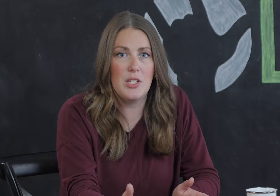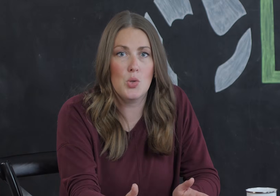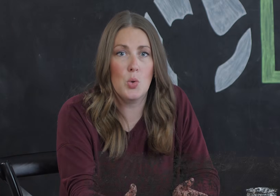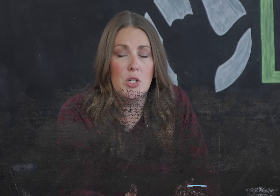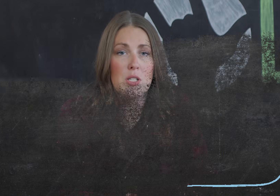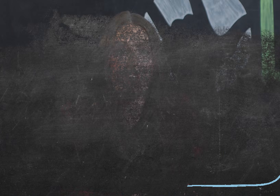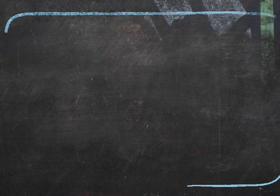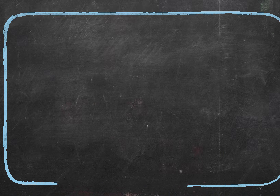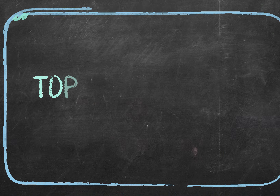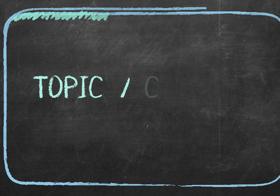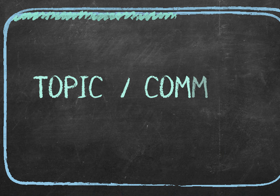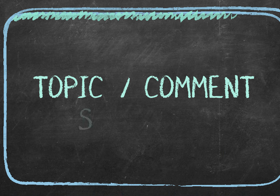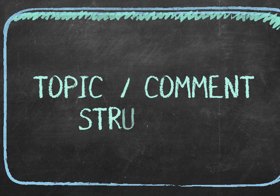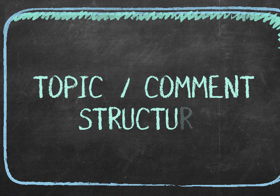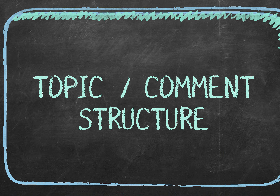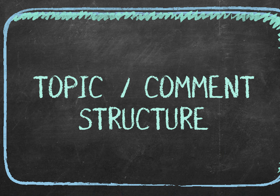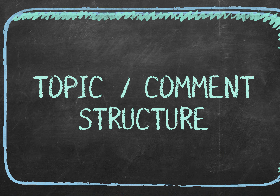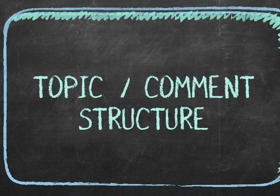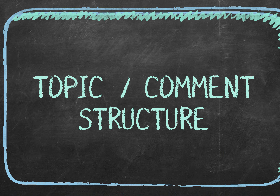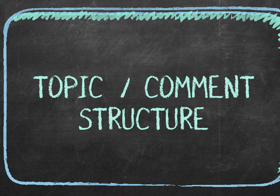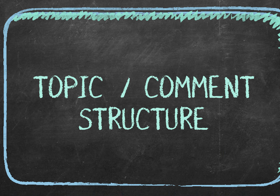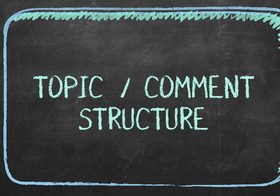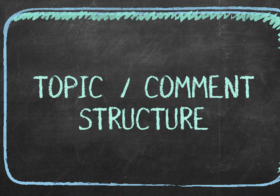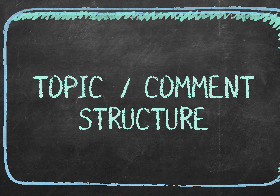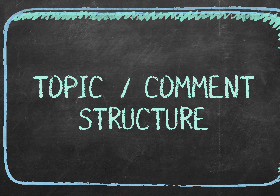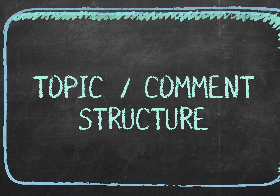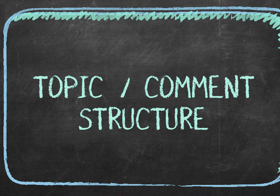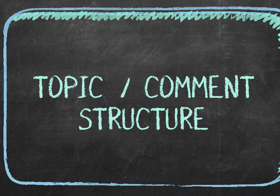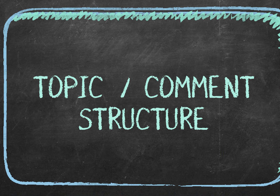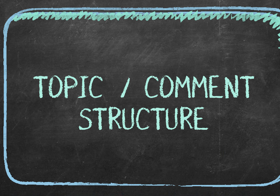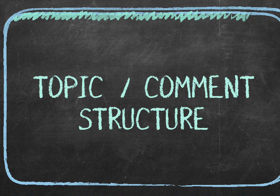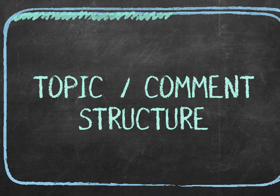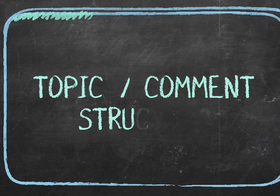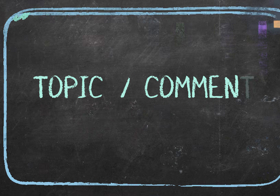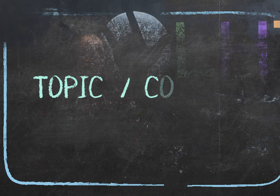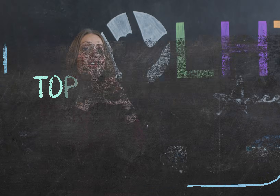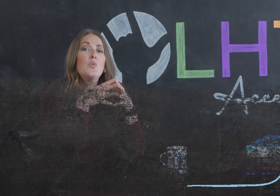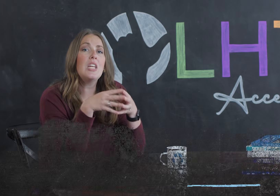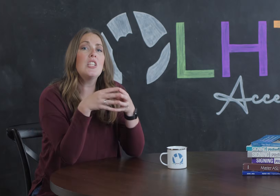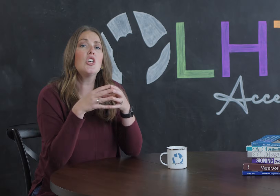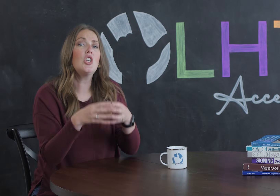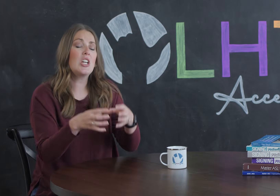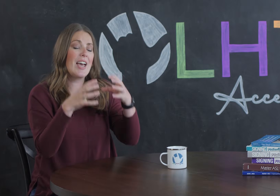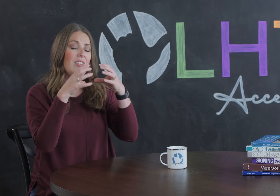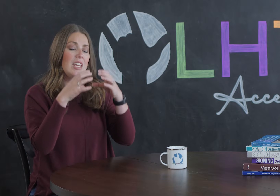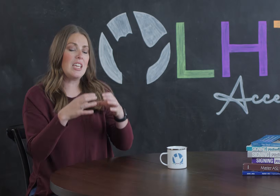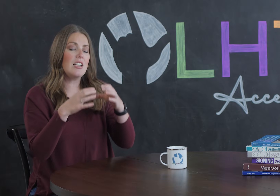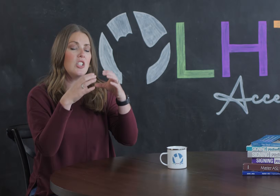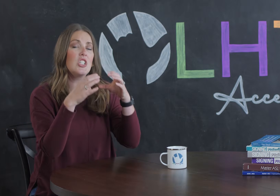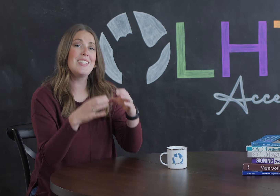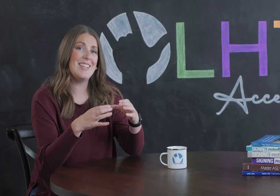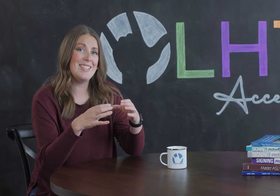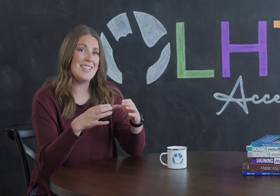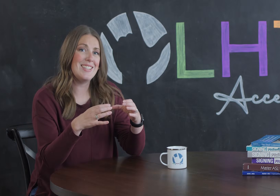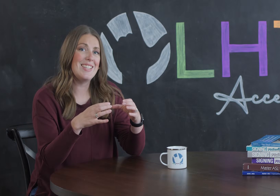this course. So, when you're doing topic-comment structure you need to look at the English sentence